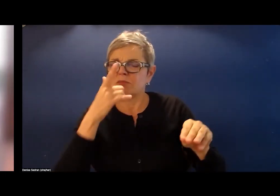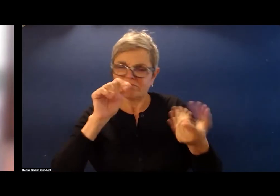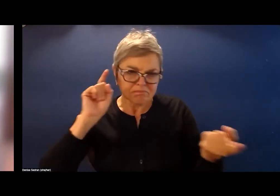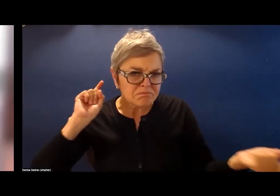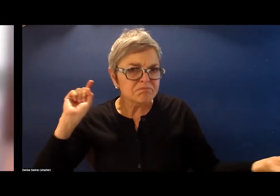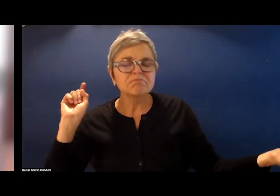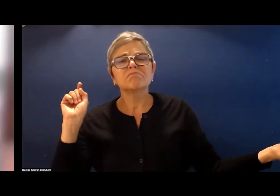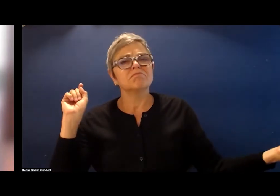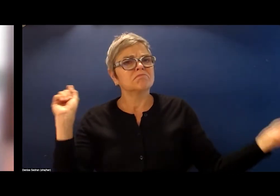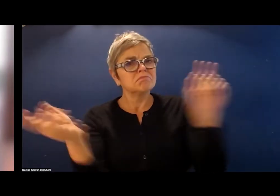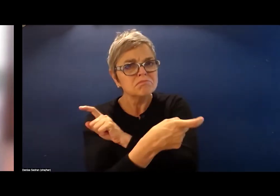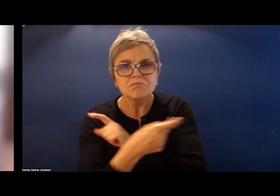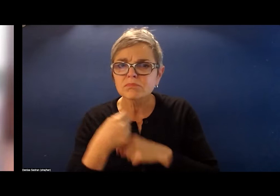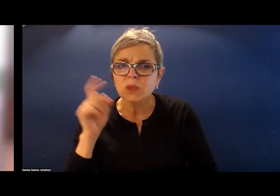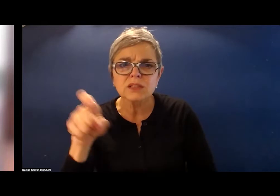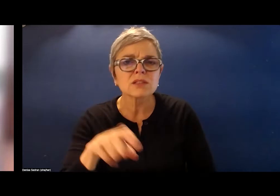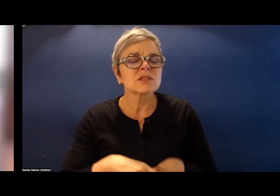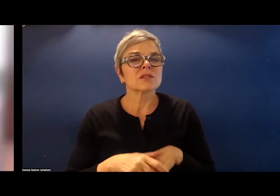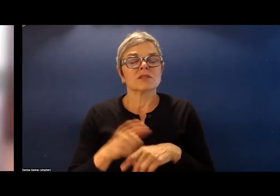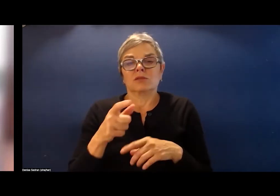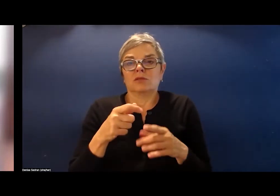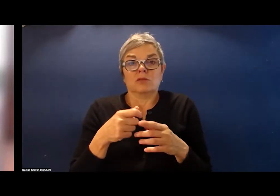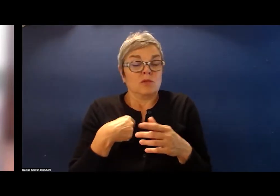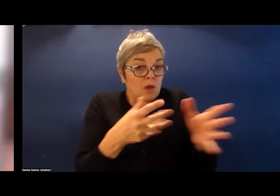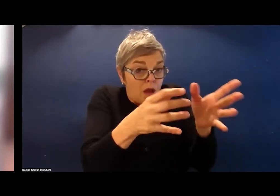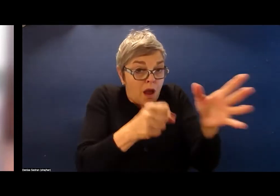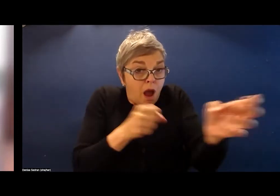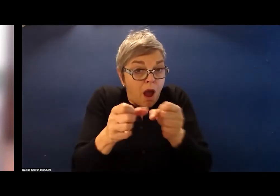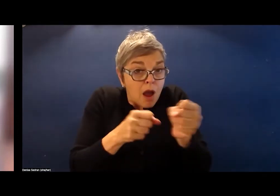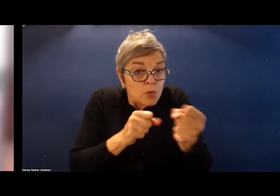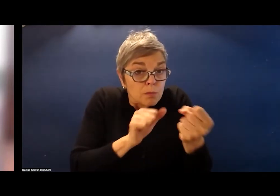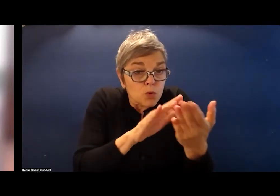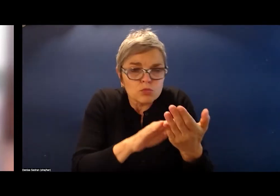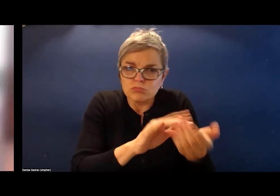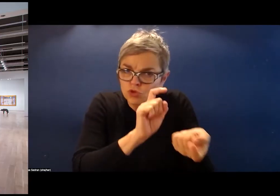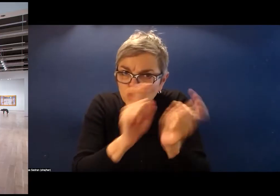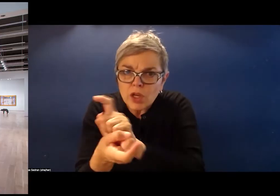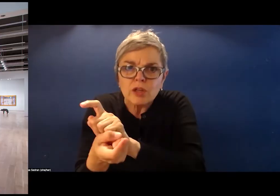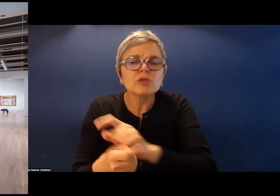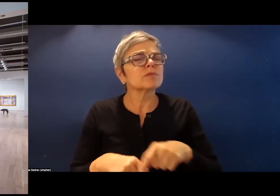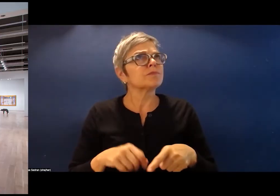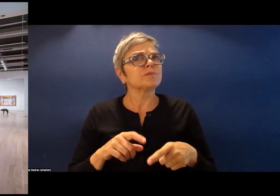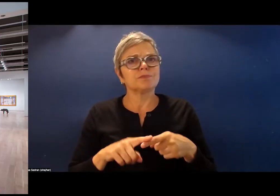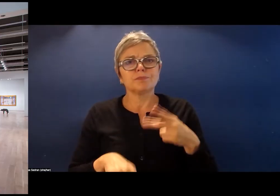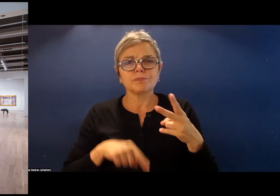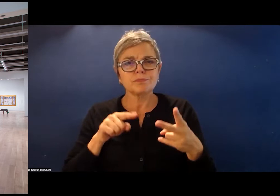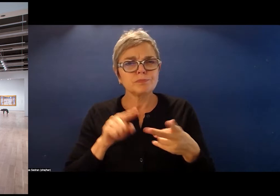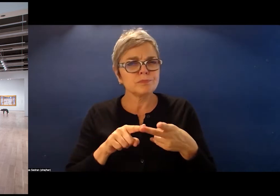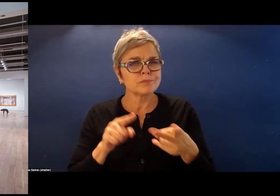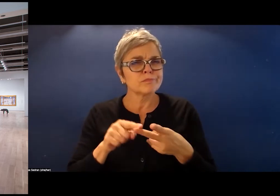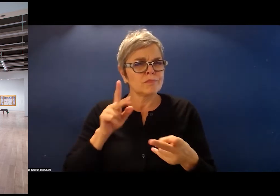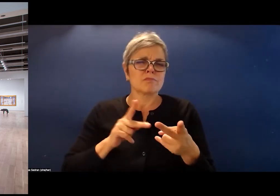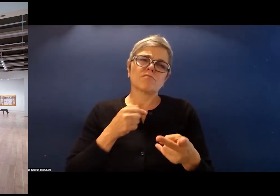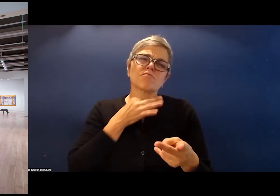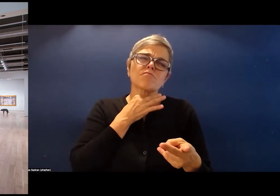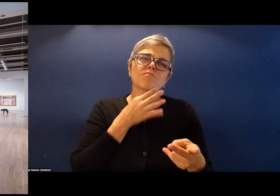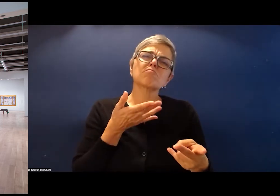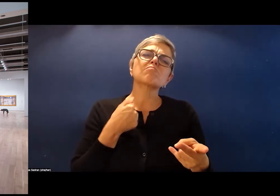We finally saw hiring practices changing in museums. People were questioning choices about leadership.